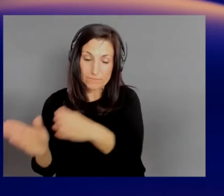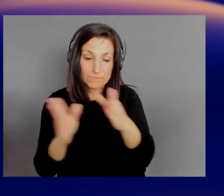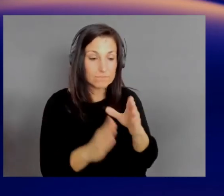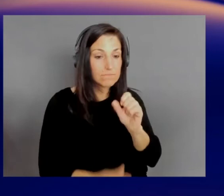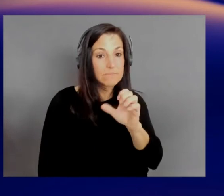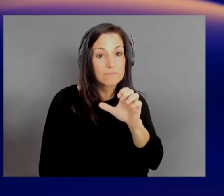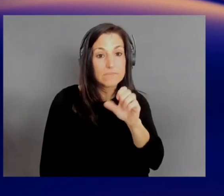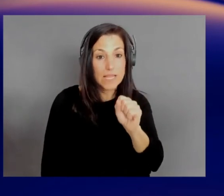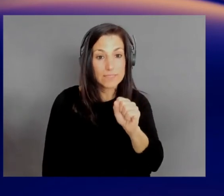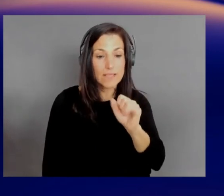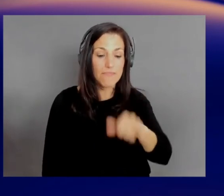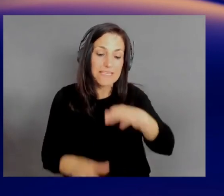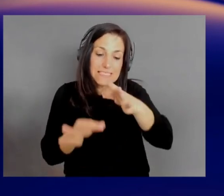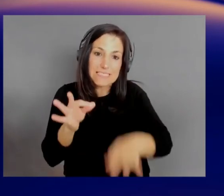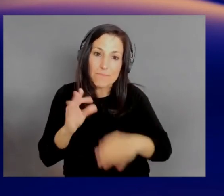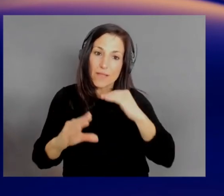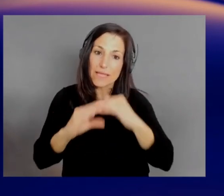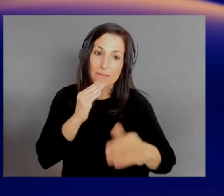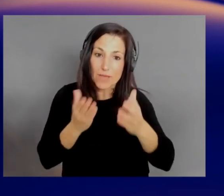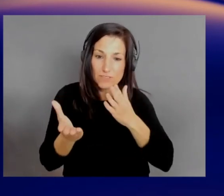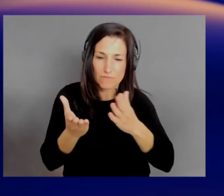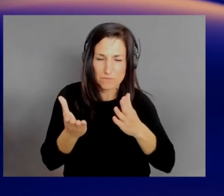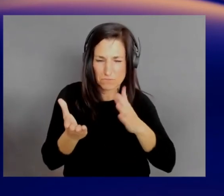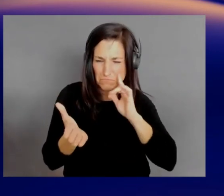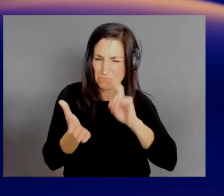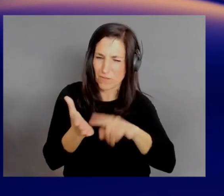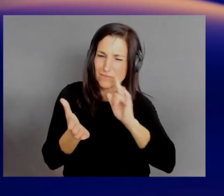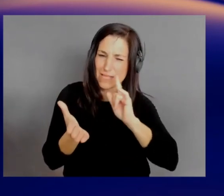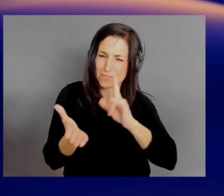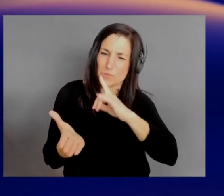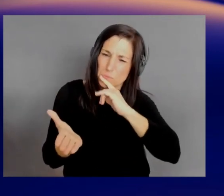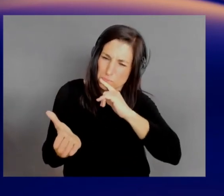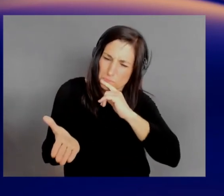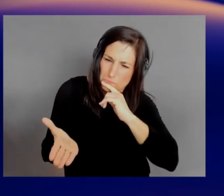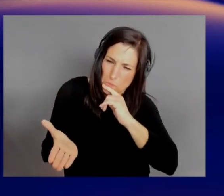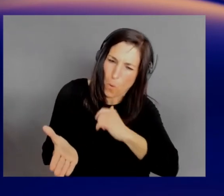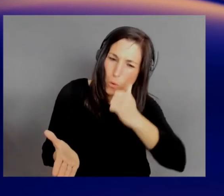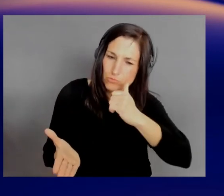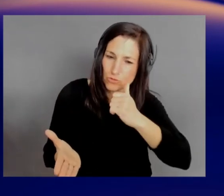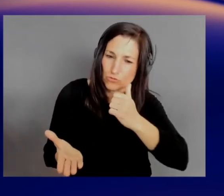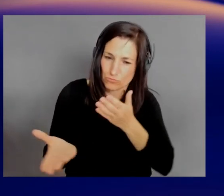You can tell it's one of our older services, 'cause it has "Simple" in front of it, but if you need to send email,